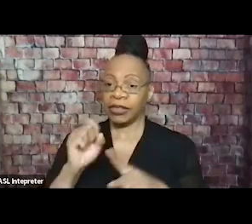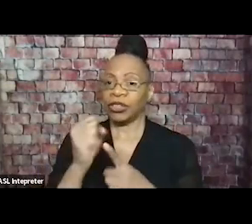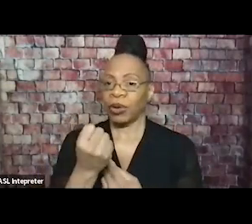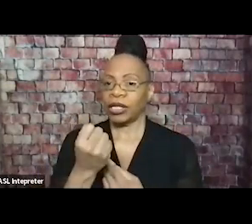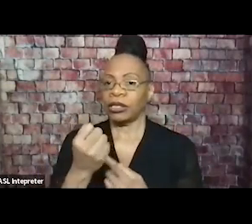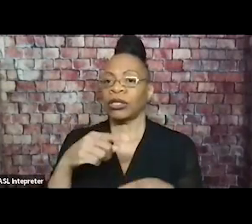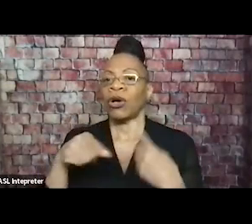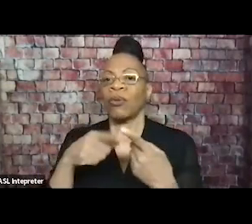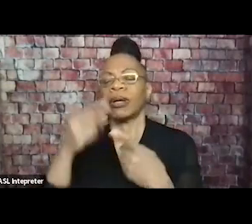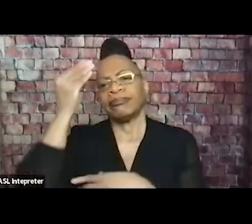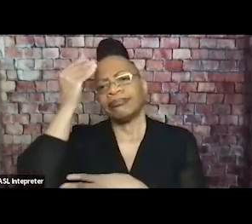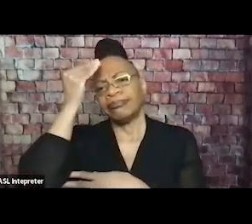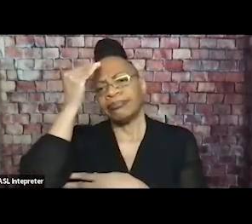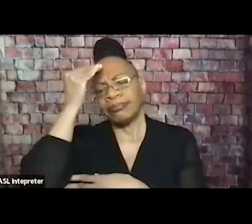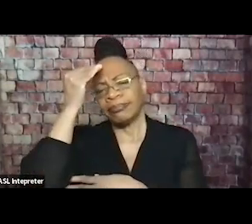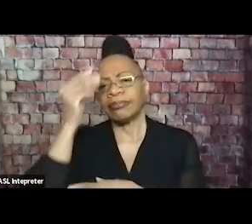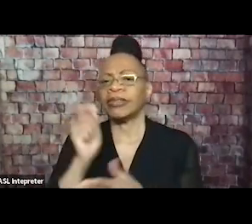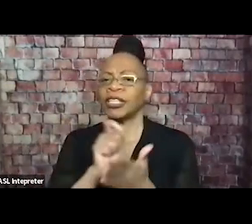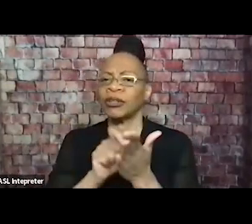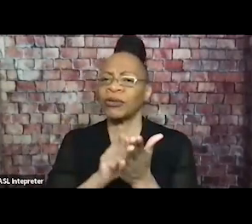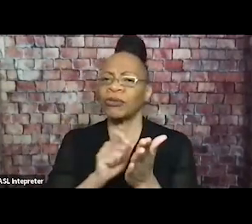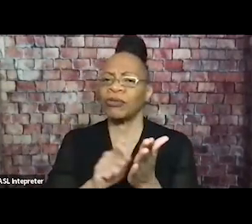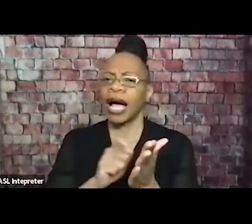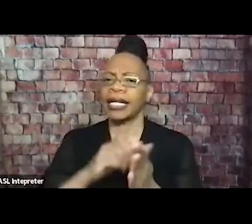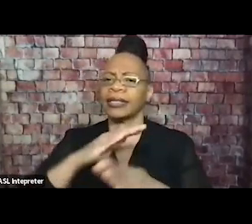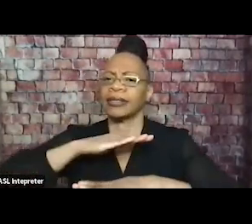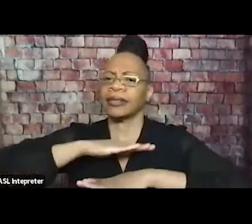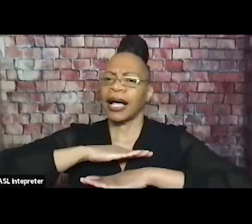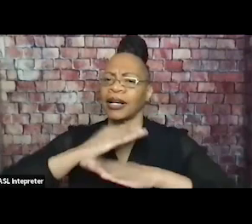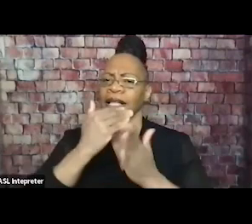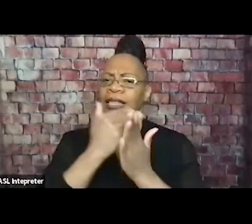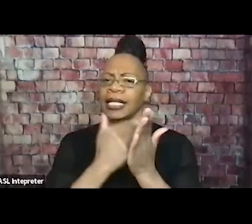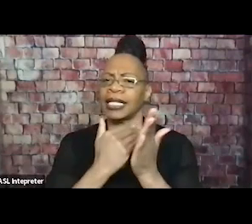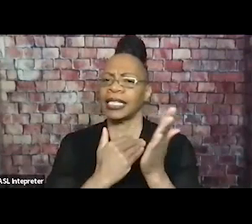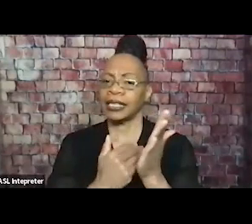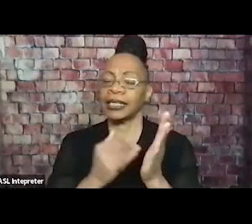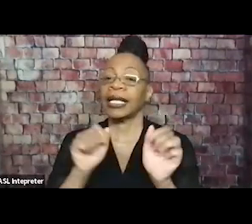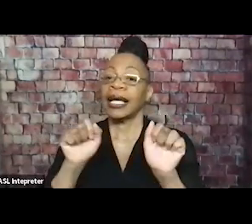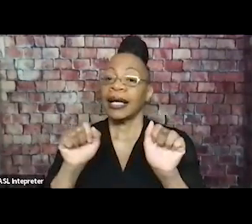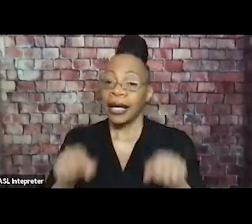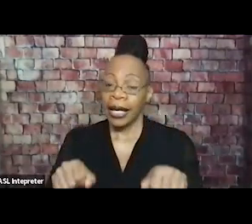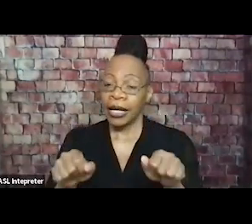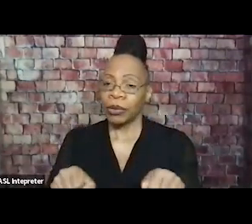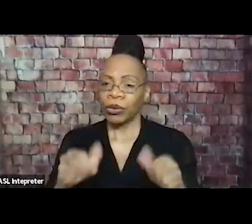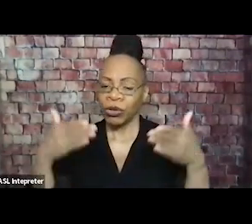with meeting the listings in mind, you'll be able to focus on always describing